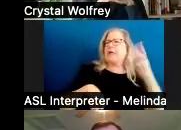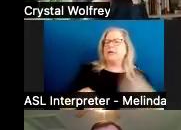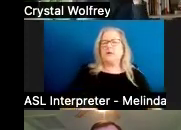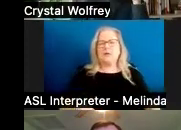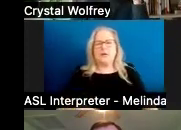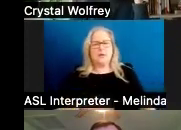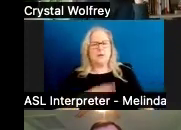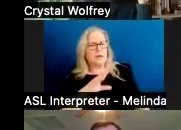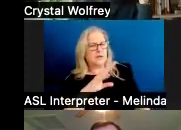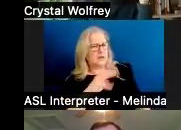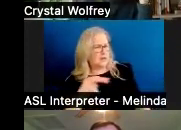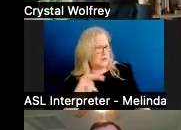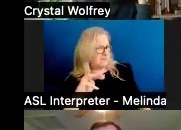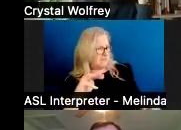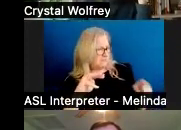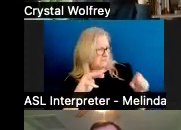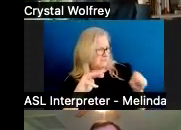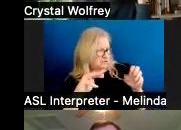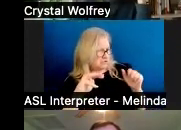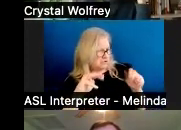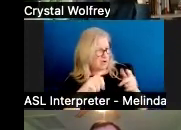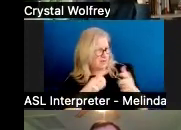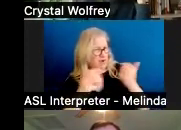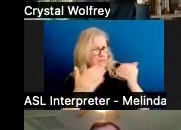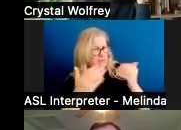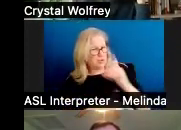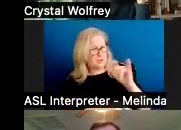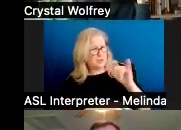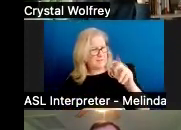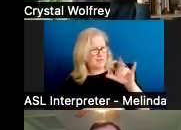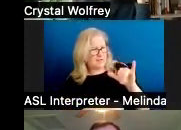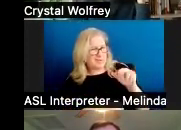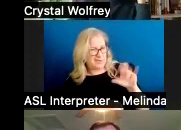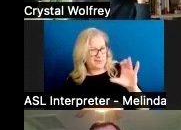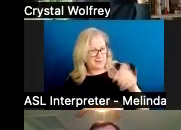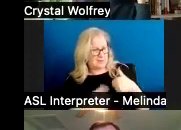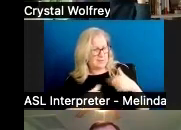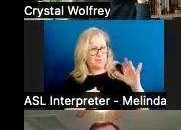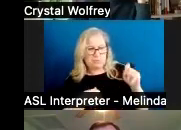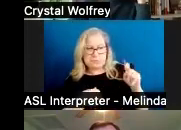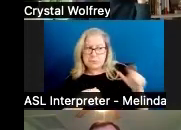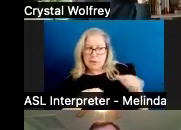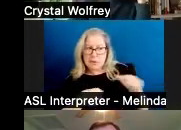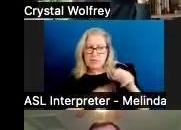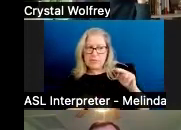Crystal Wolfrey: So is this Sean from New Discovery Inc.? This is Crystal from NIH Grants Management.